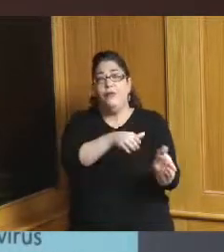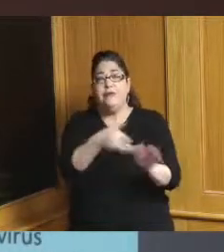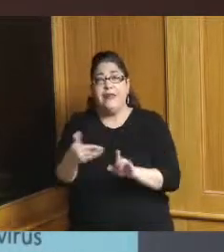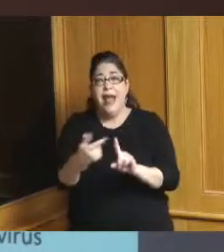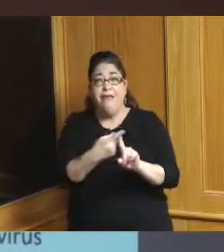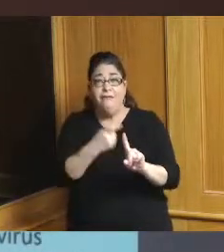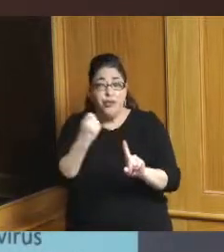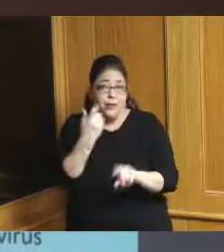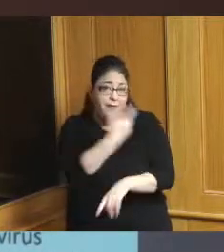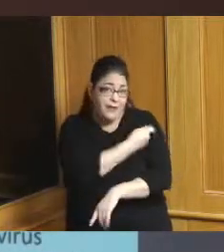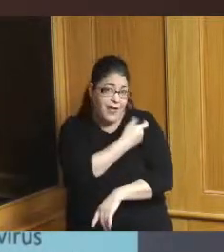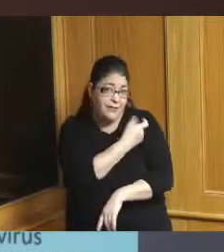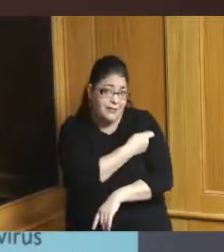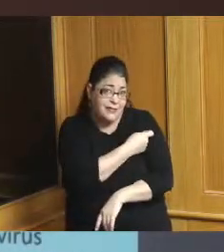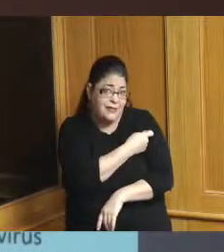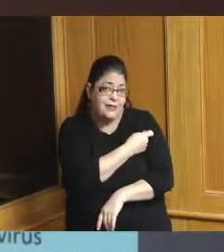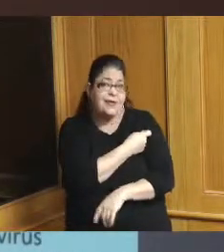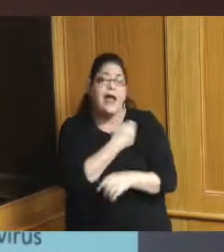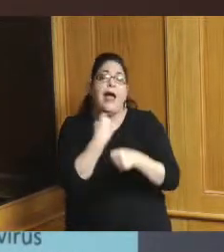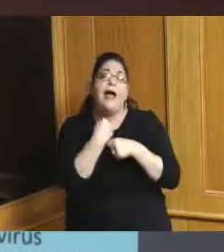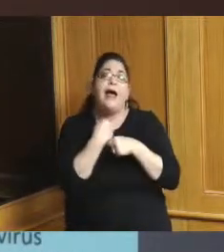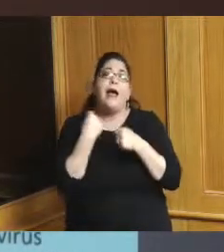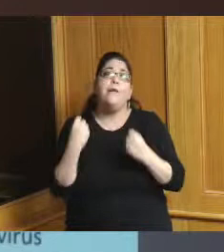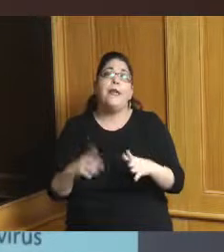how many breakthrough and this is way before this is before